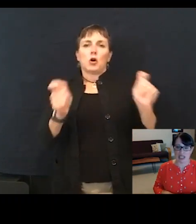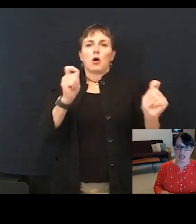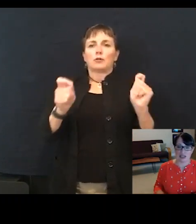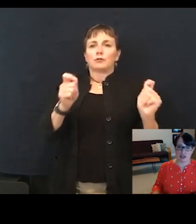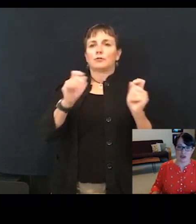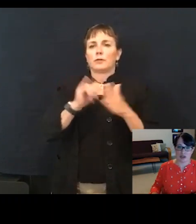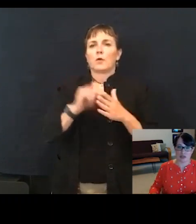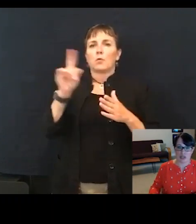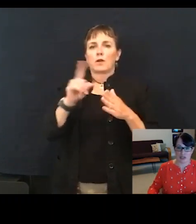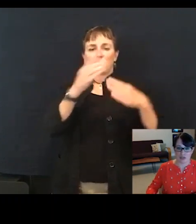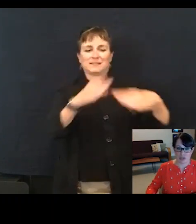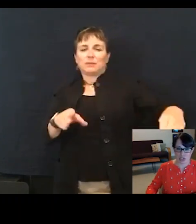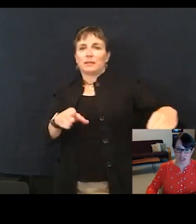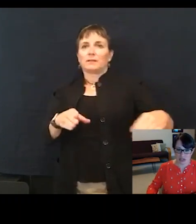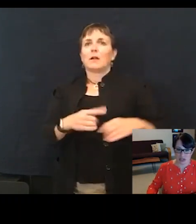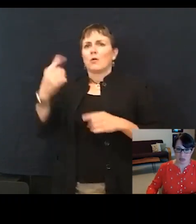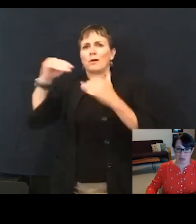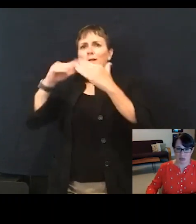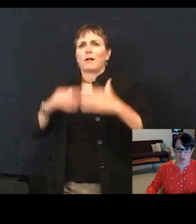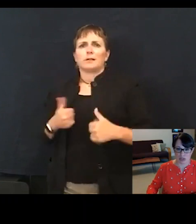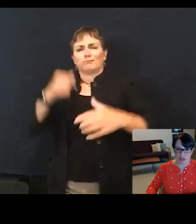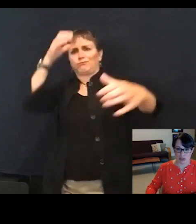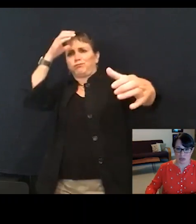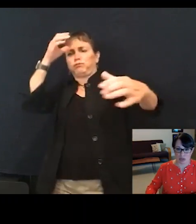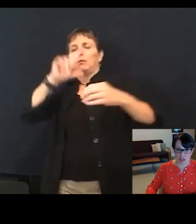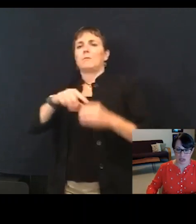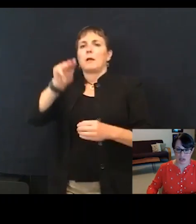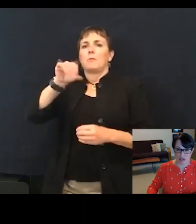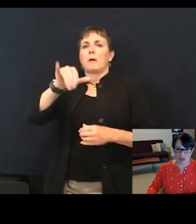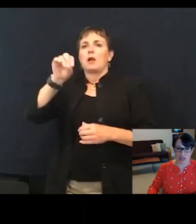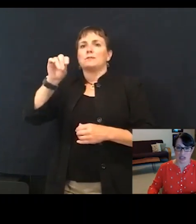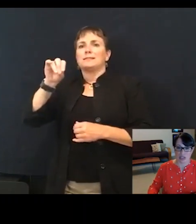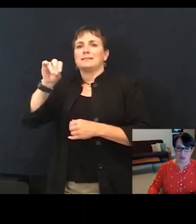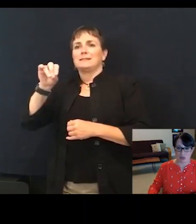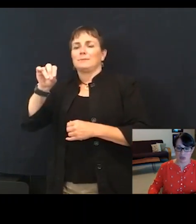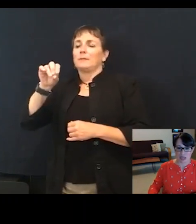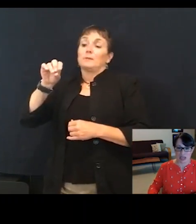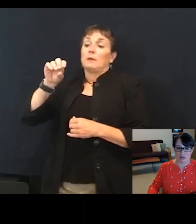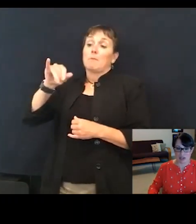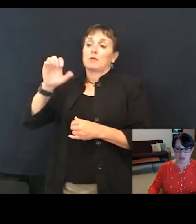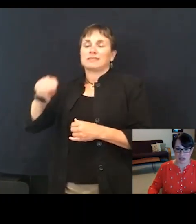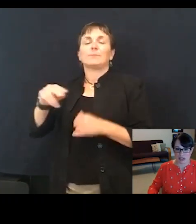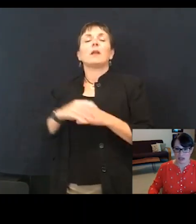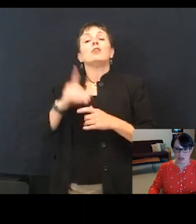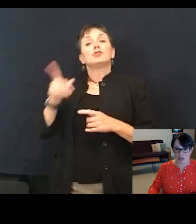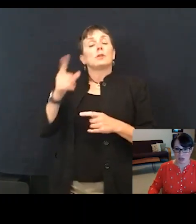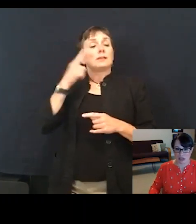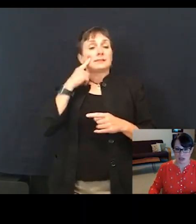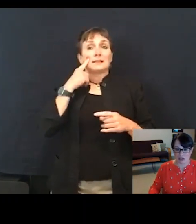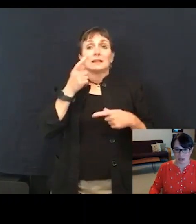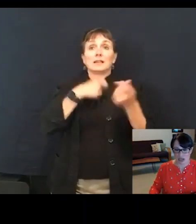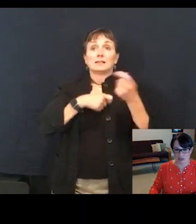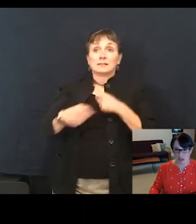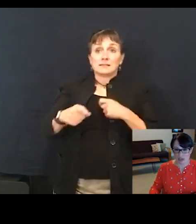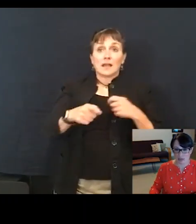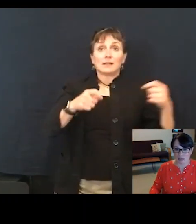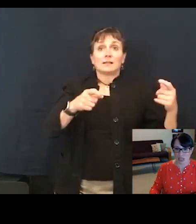And he thought if we change the split point so that it was right here, that we wouldn't have any of that tail domain in our front half vector.